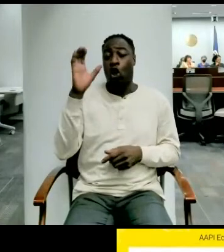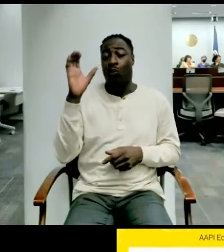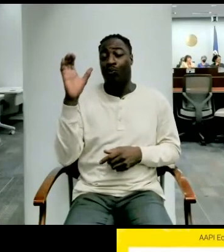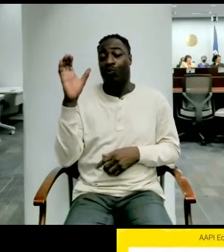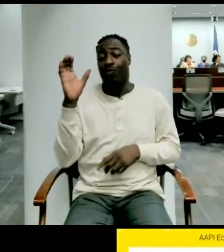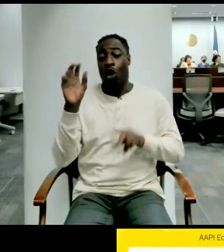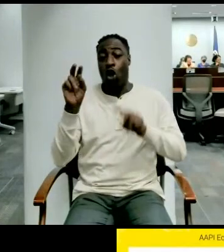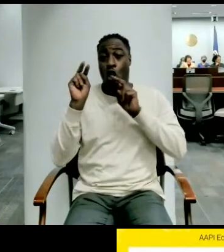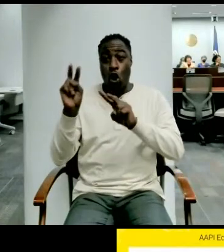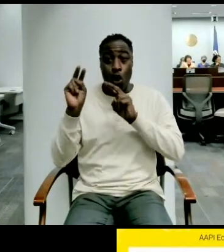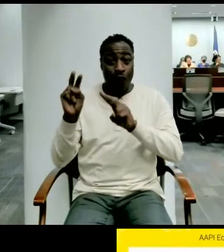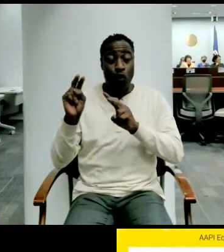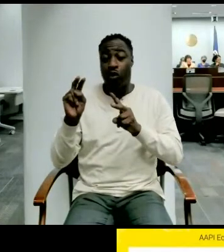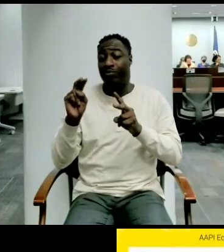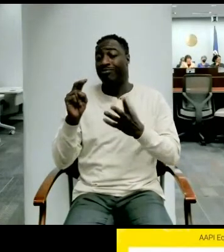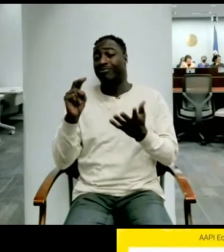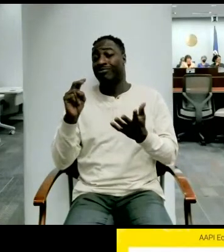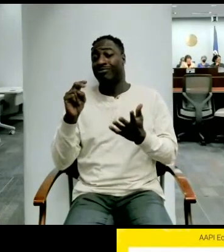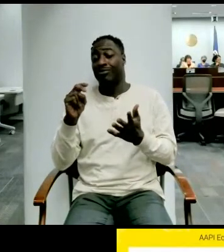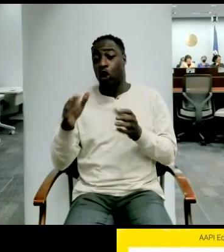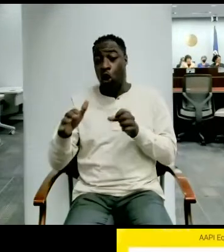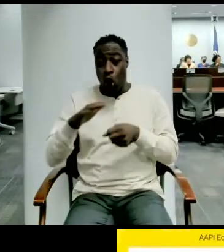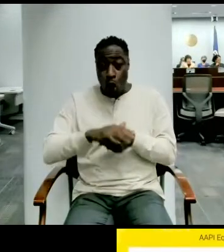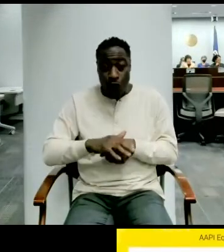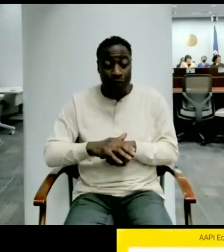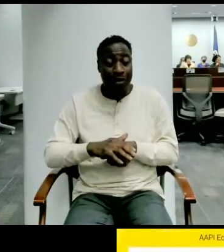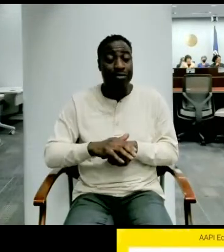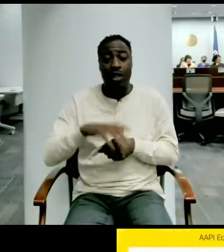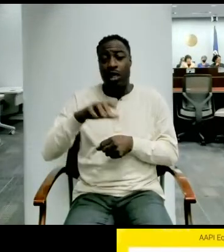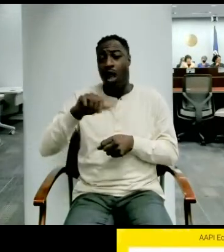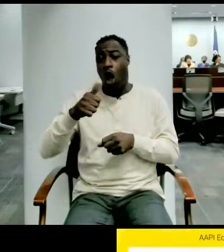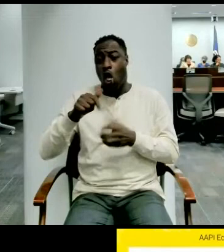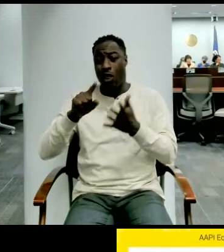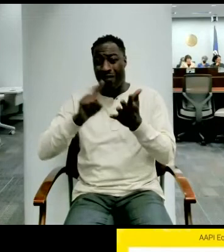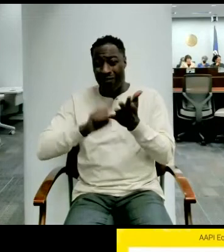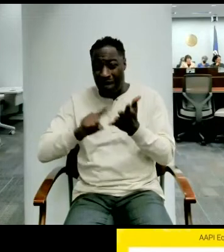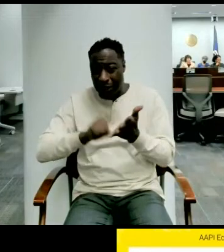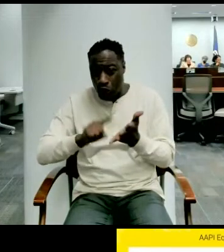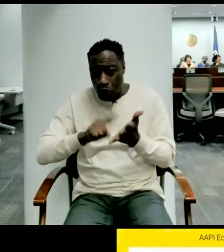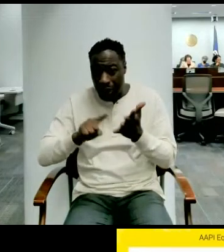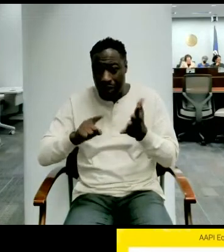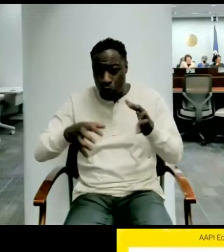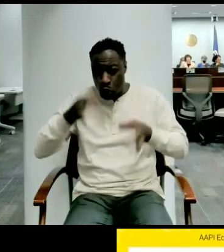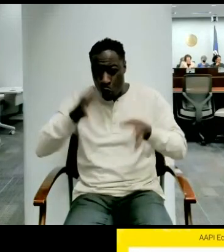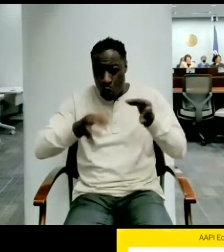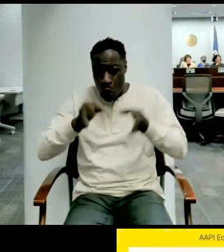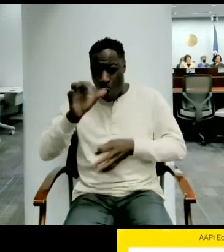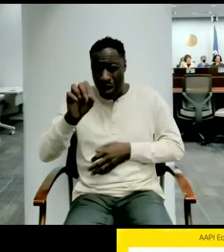COVID and COVID adjacent investigations and litigation, the pipeline matters too